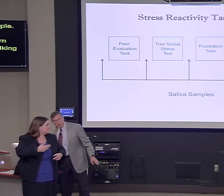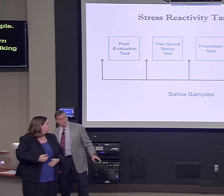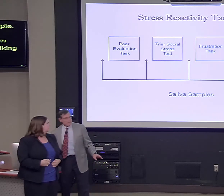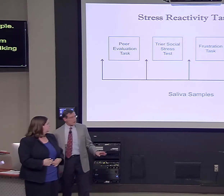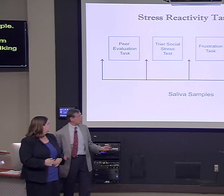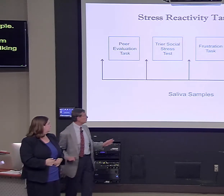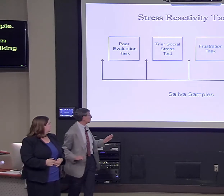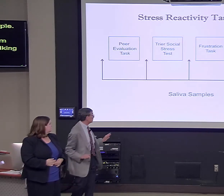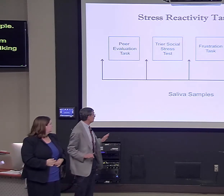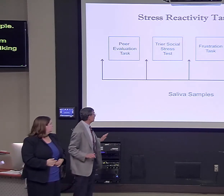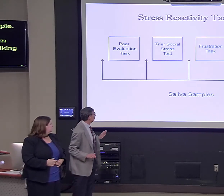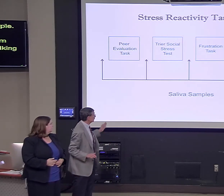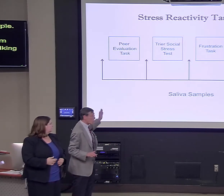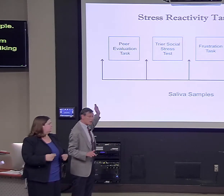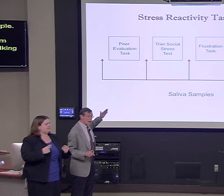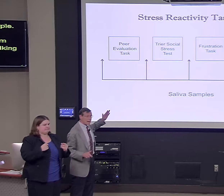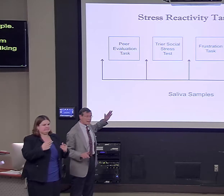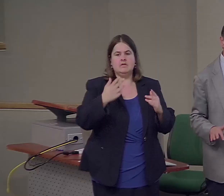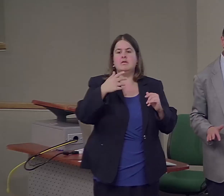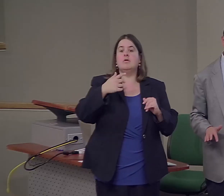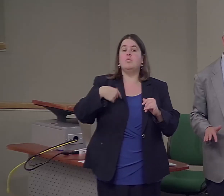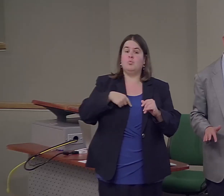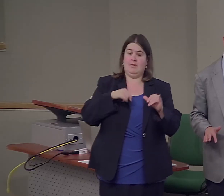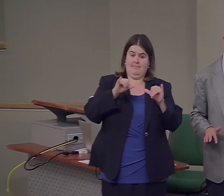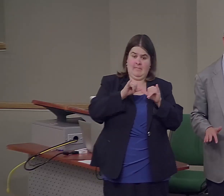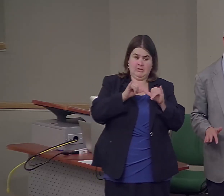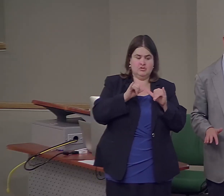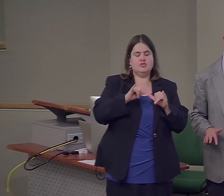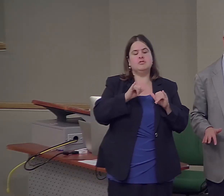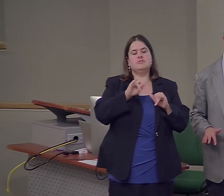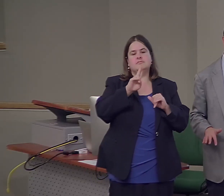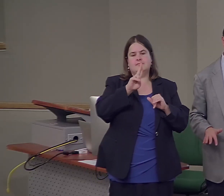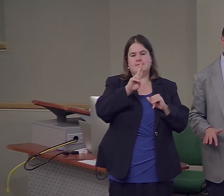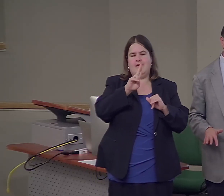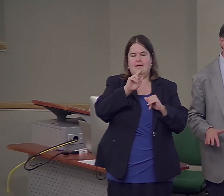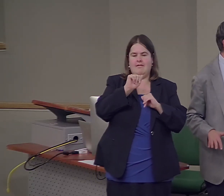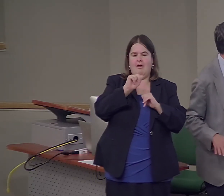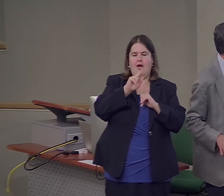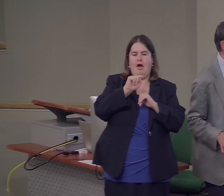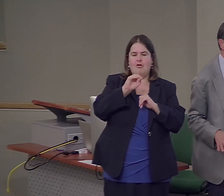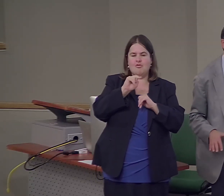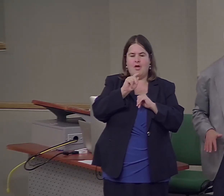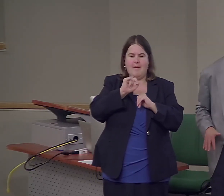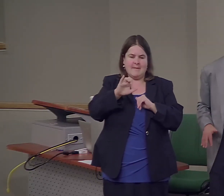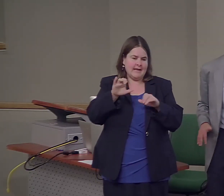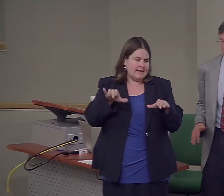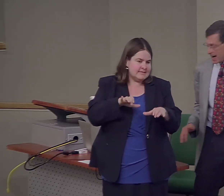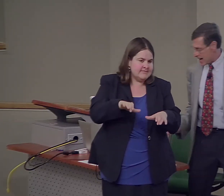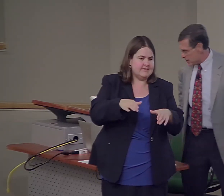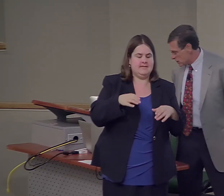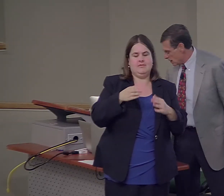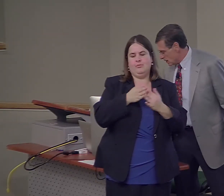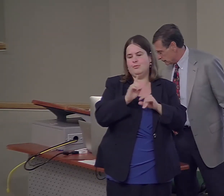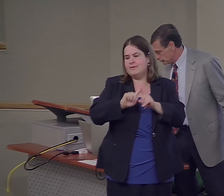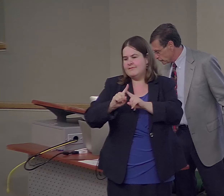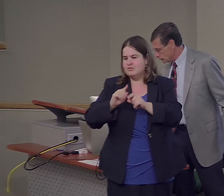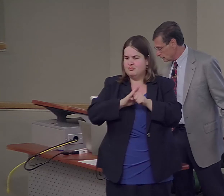But we measured autonomic activity across the different stress paths as well as cortisol.